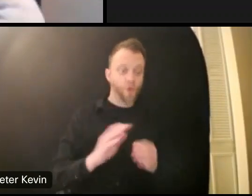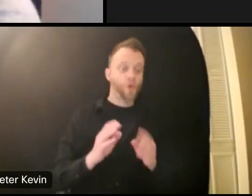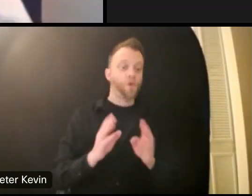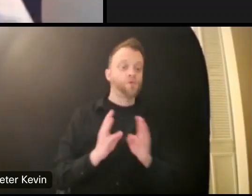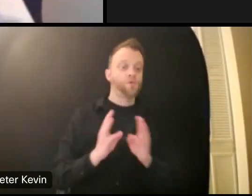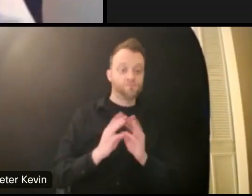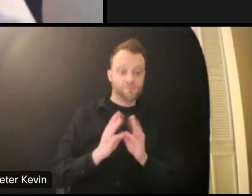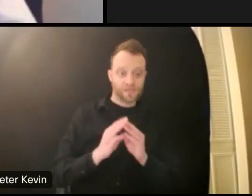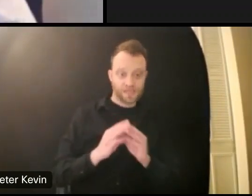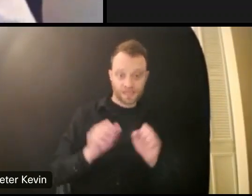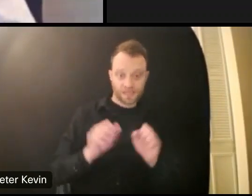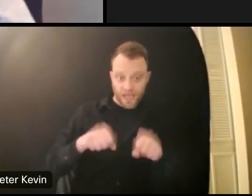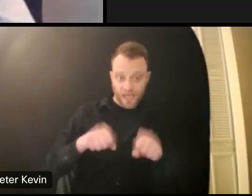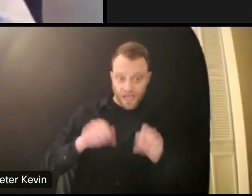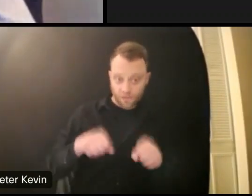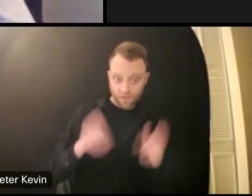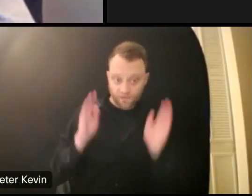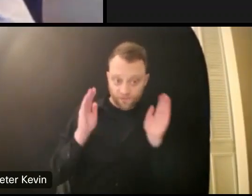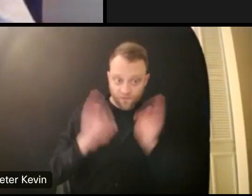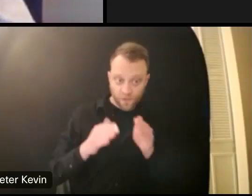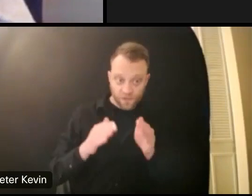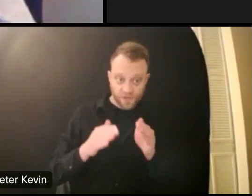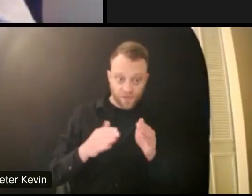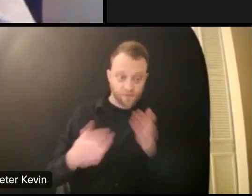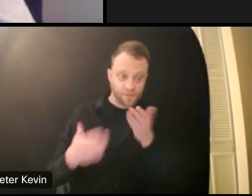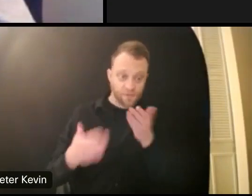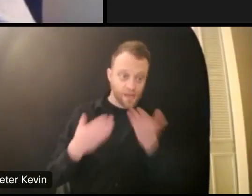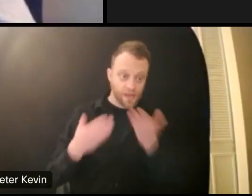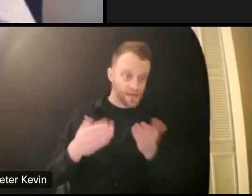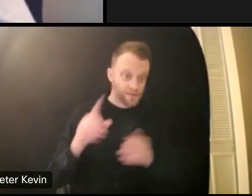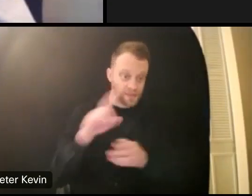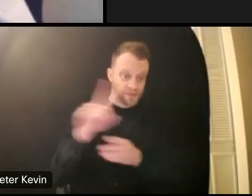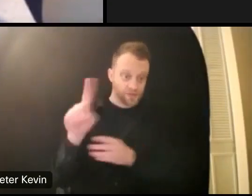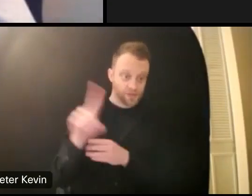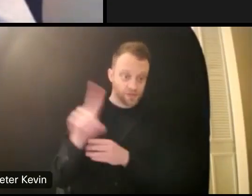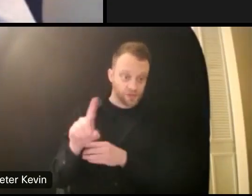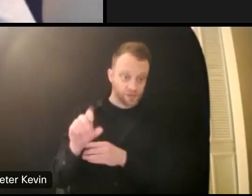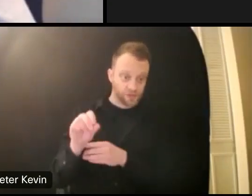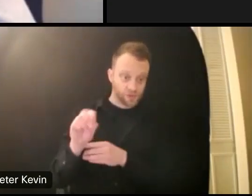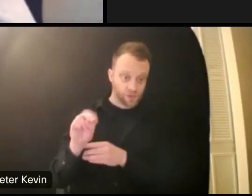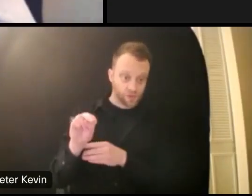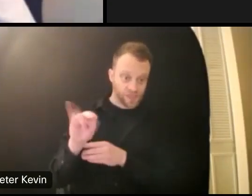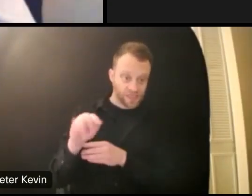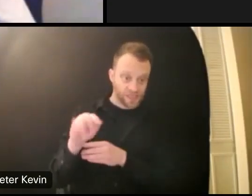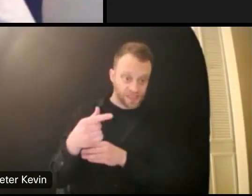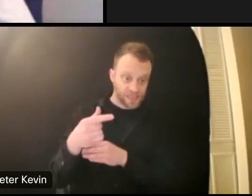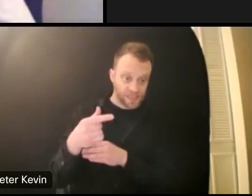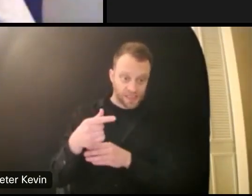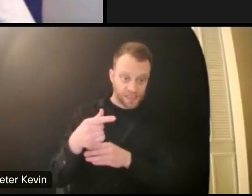committees could focus around ABRA issues, zoning issues ... those are areas where you automatically